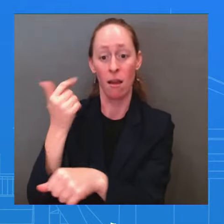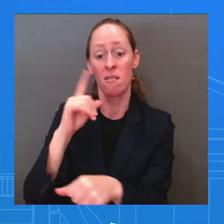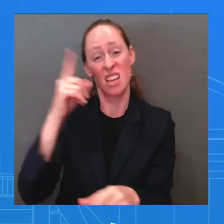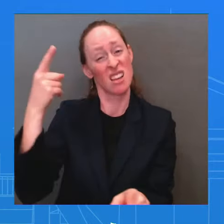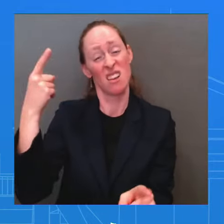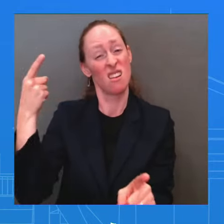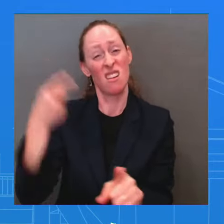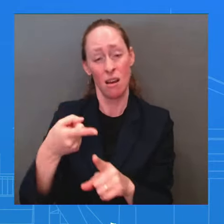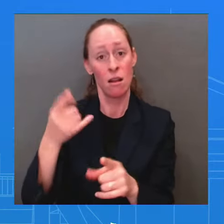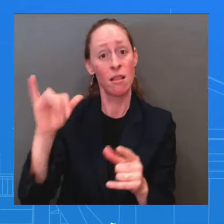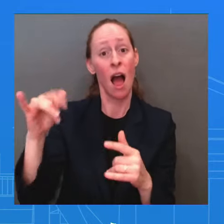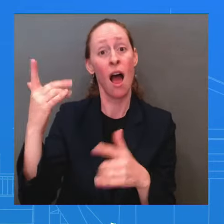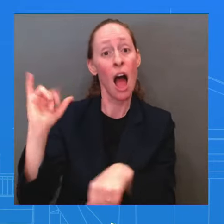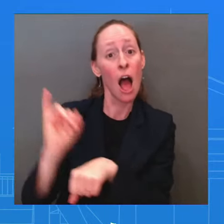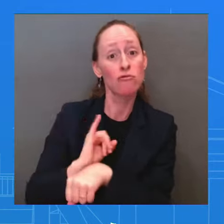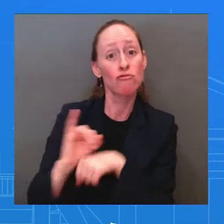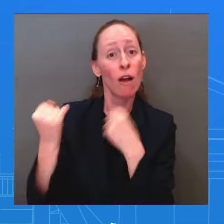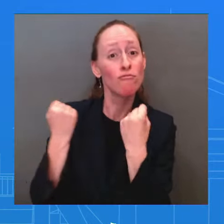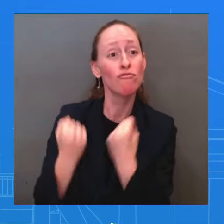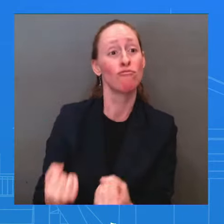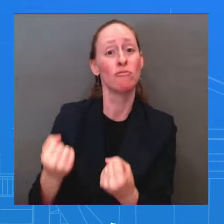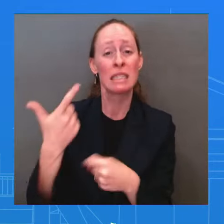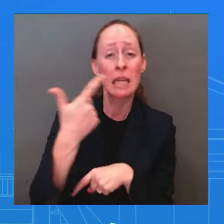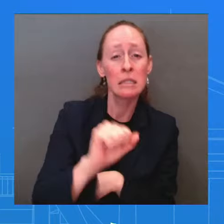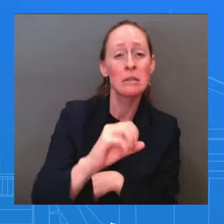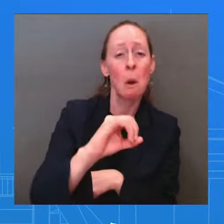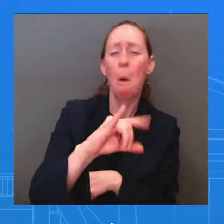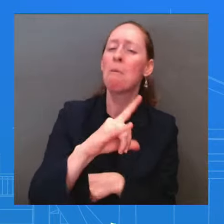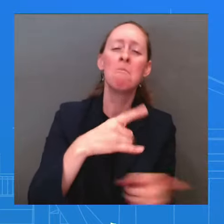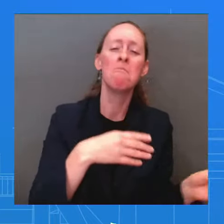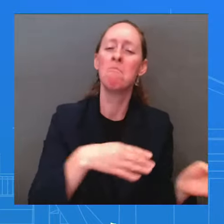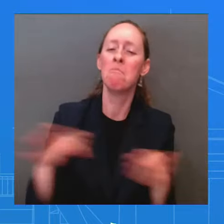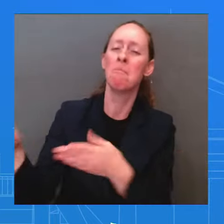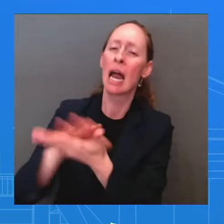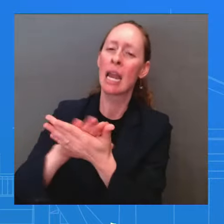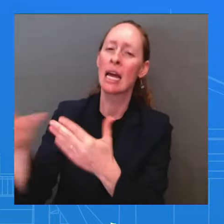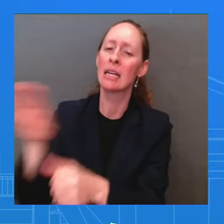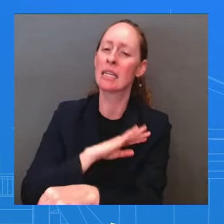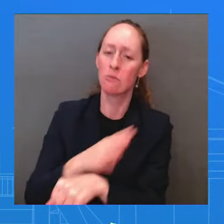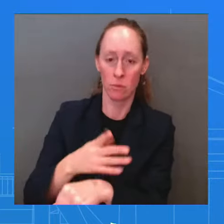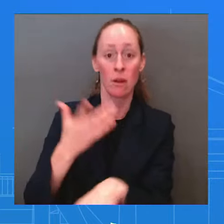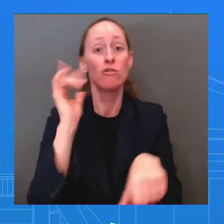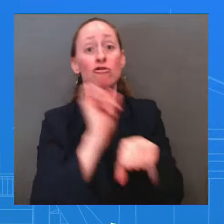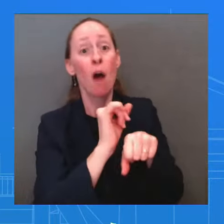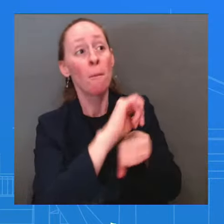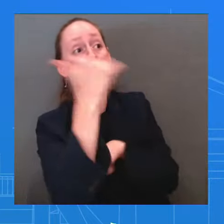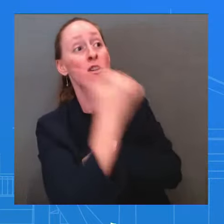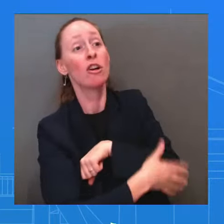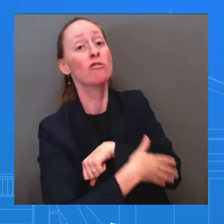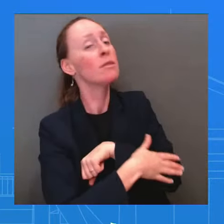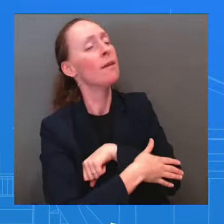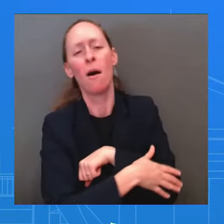as well as bringing jobs back here, too. And so, that's what we're seeing. Again, sales are going up and costs are going down. The Press: One more quick thing. I wanted to get your reaction.